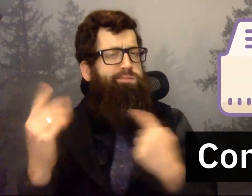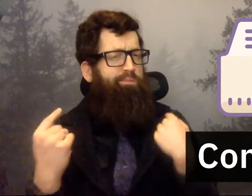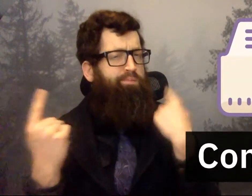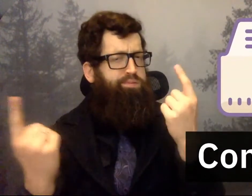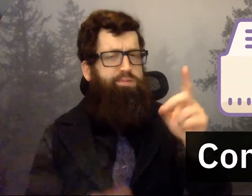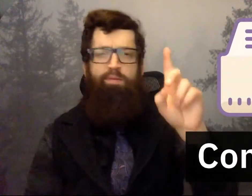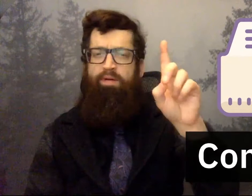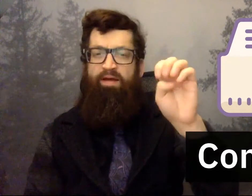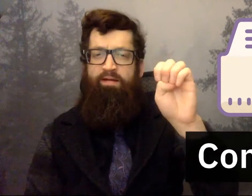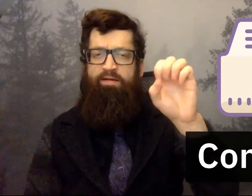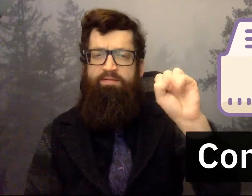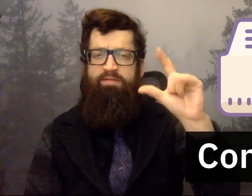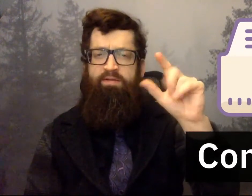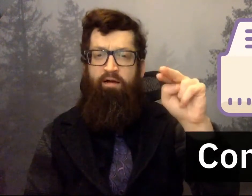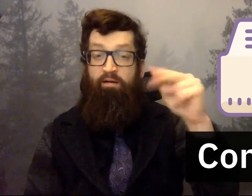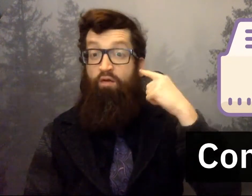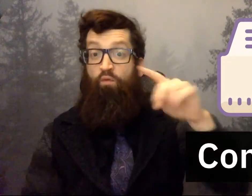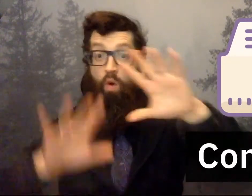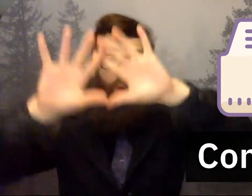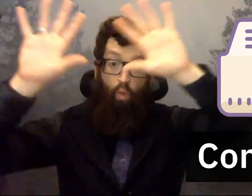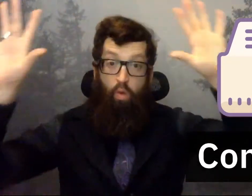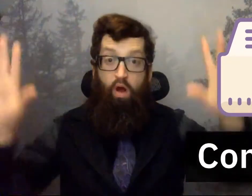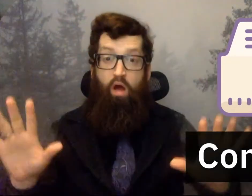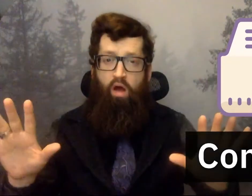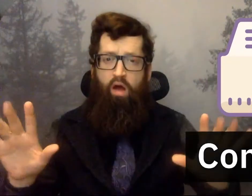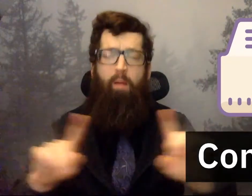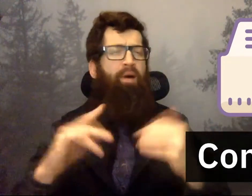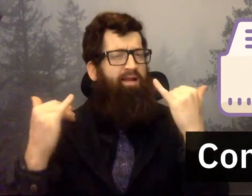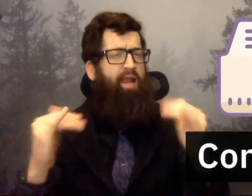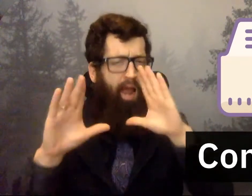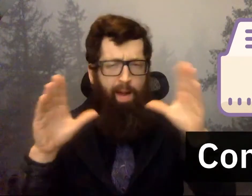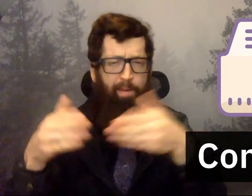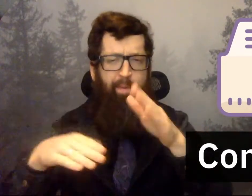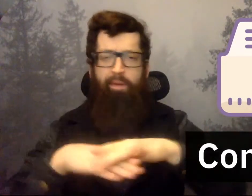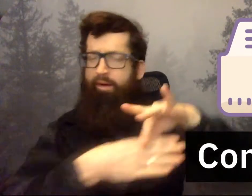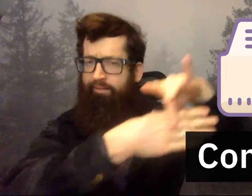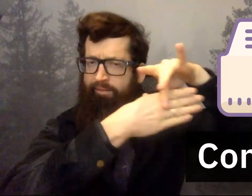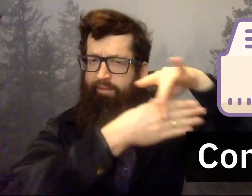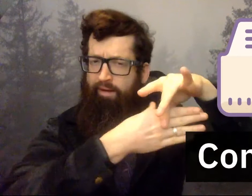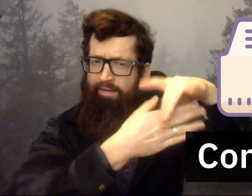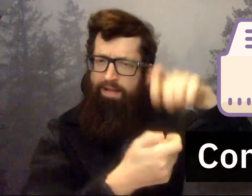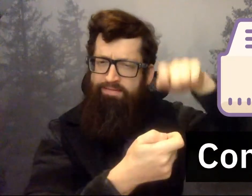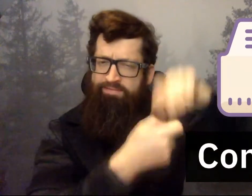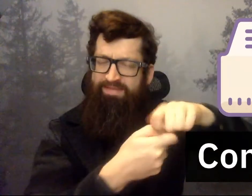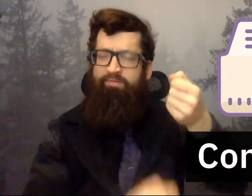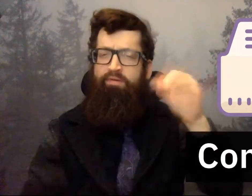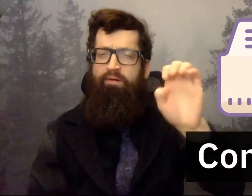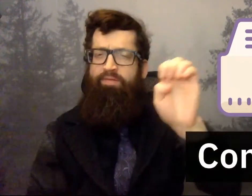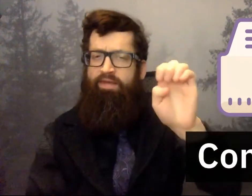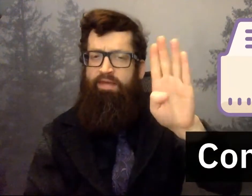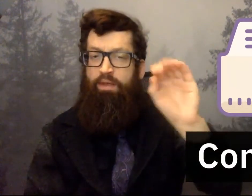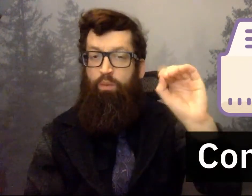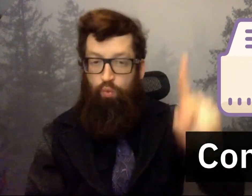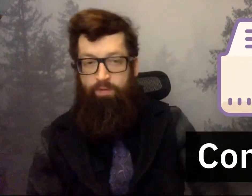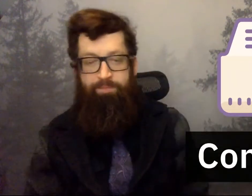Up till now I have been talking about e-book design functions, now let's look specifically at content design.